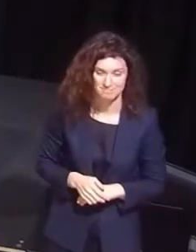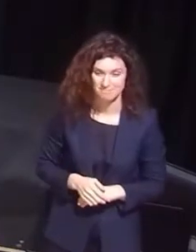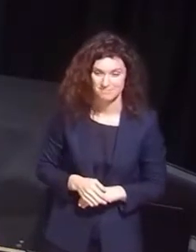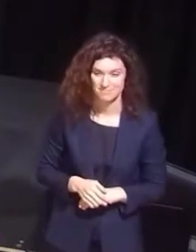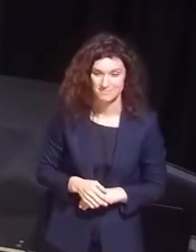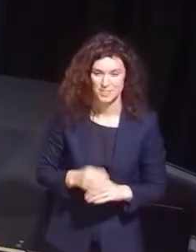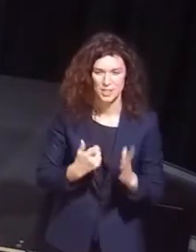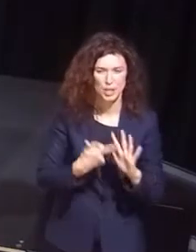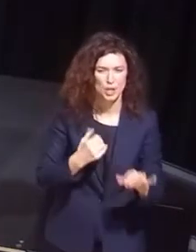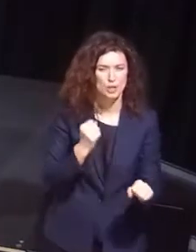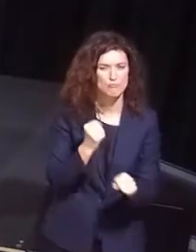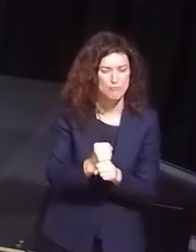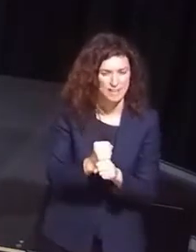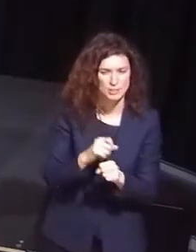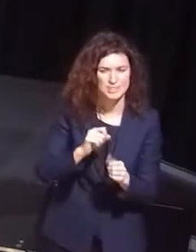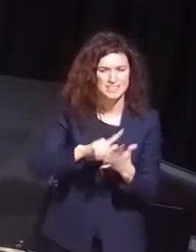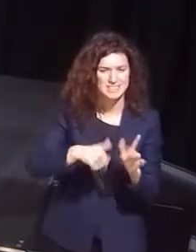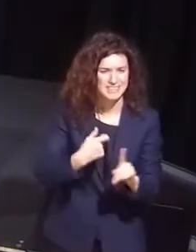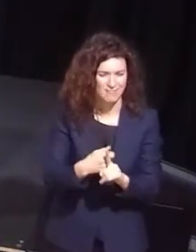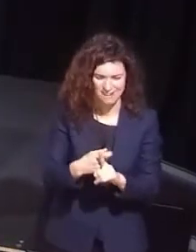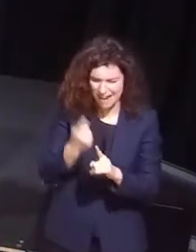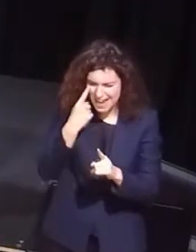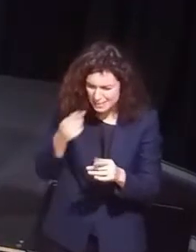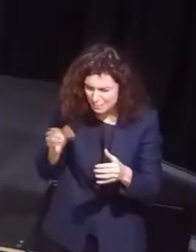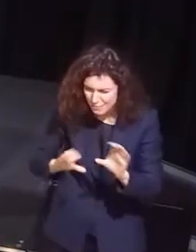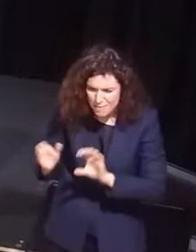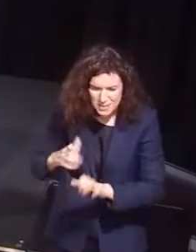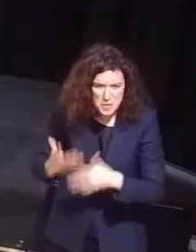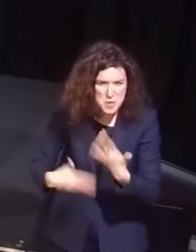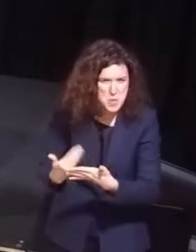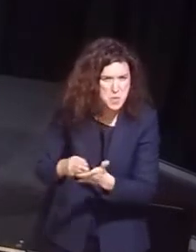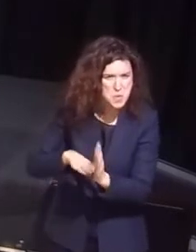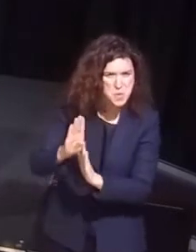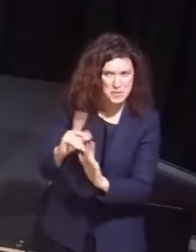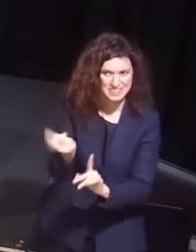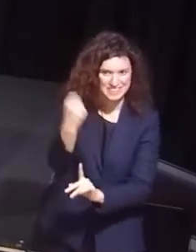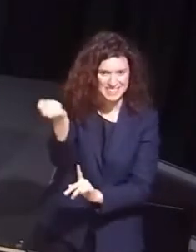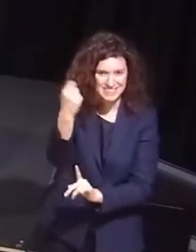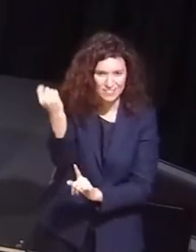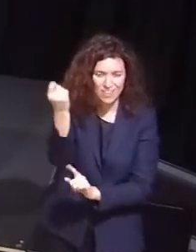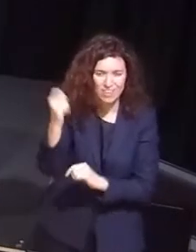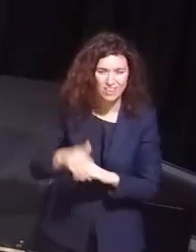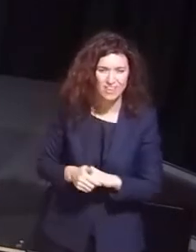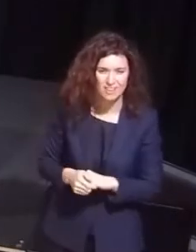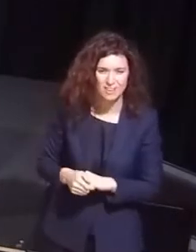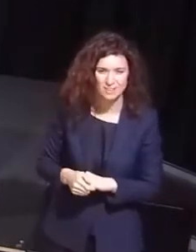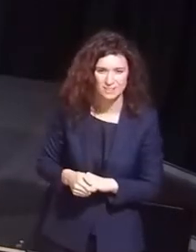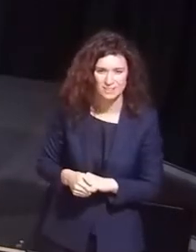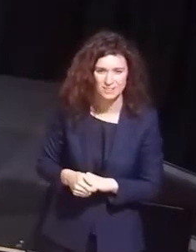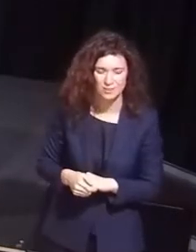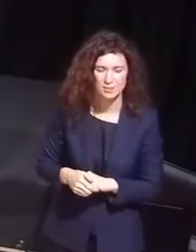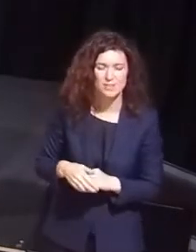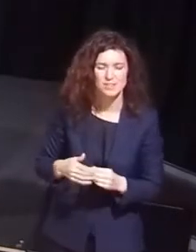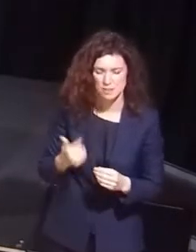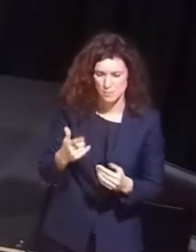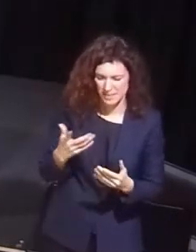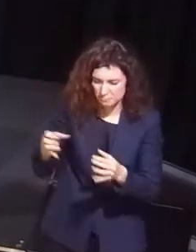"Reg and Derek's experiments were so successful that upon demonstration to Sir Ludwig Guttmann in the Occupational Therapy Department,